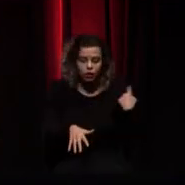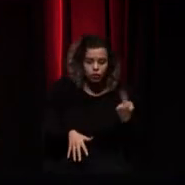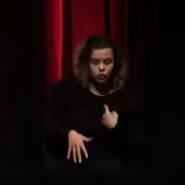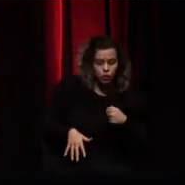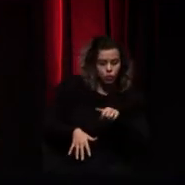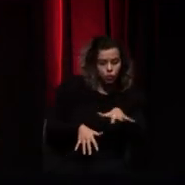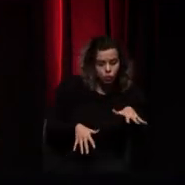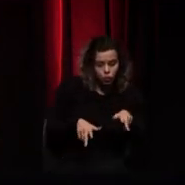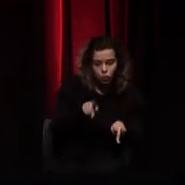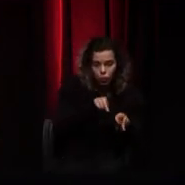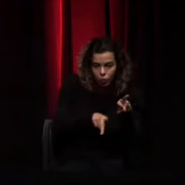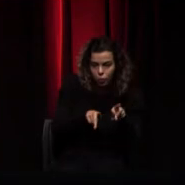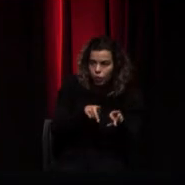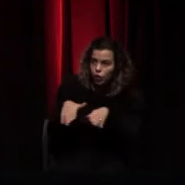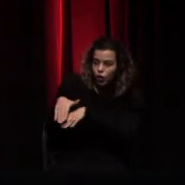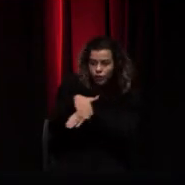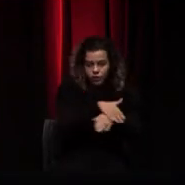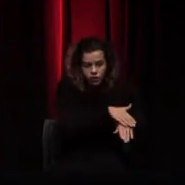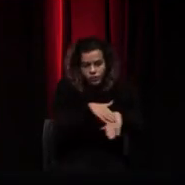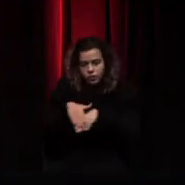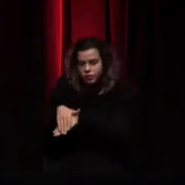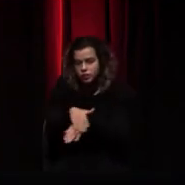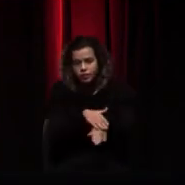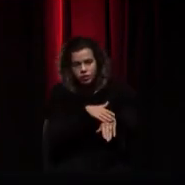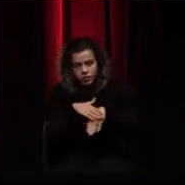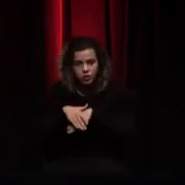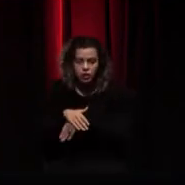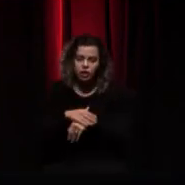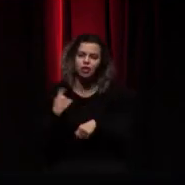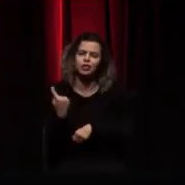and how are we going to talk with them? I’m not going to talk about the company.